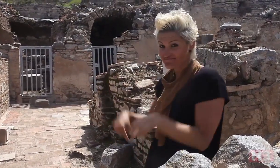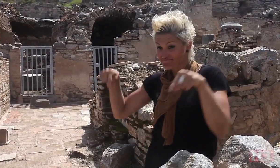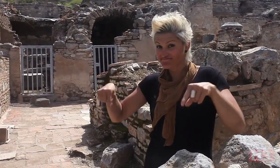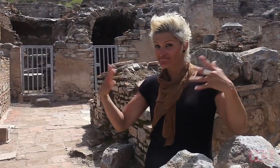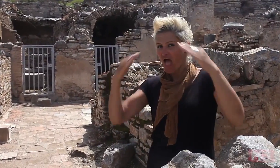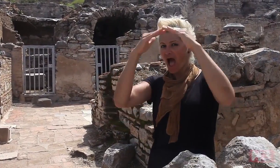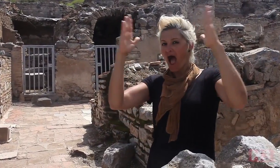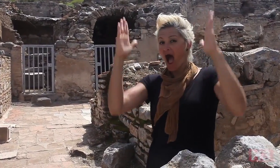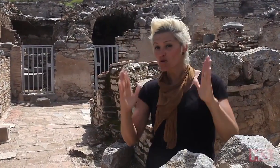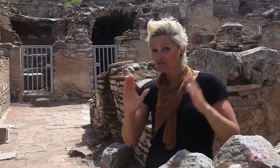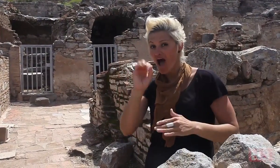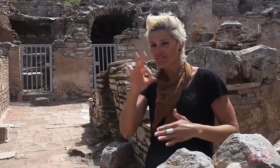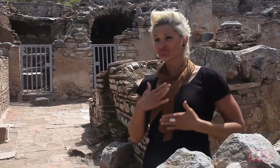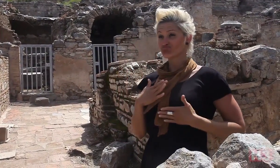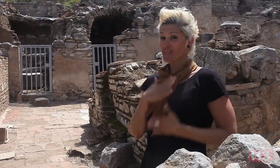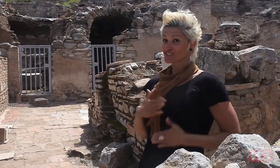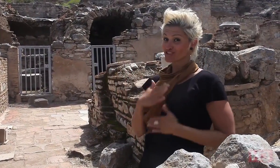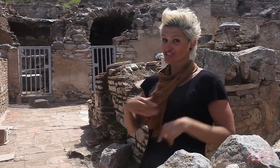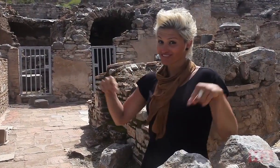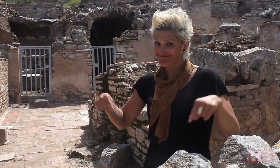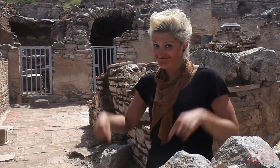This site was known as the House of Pleasure.